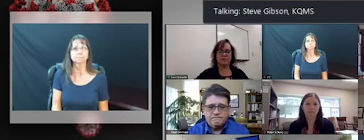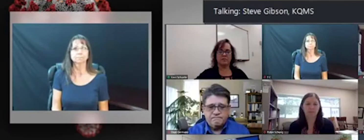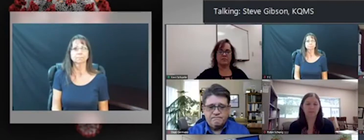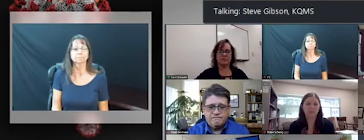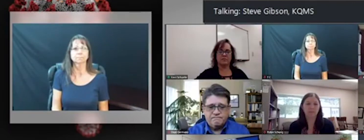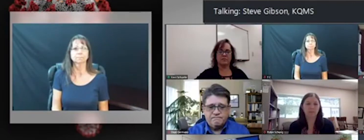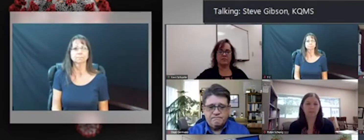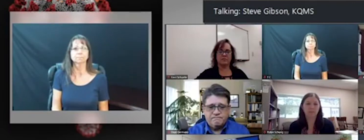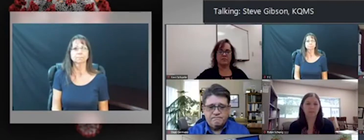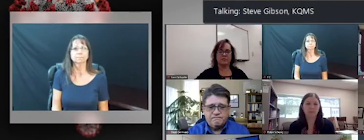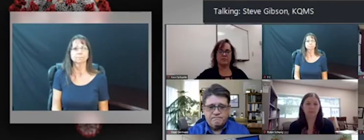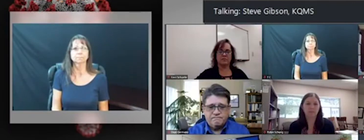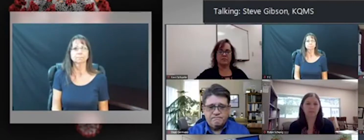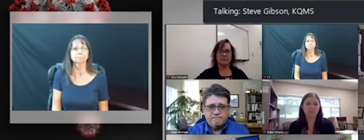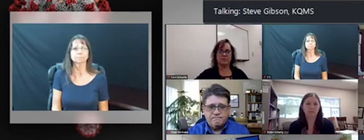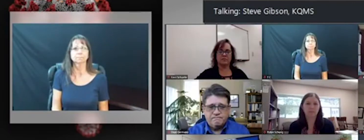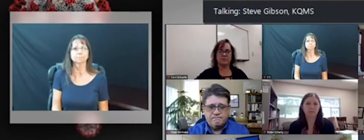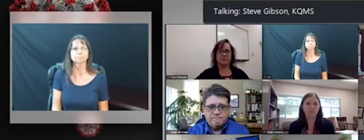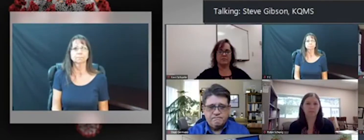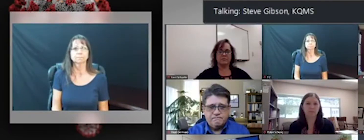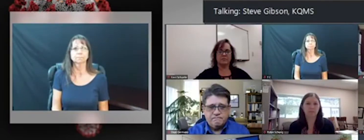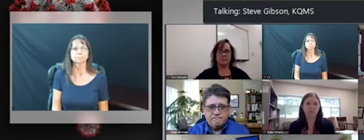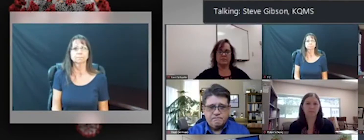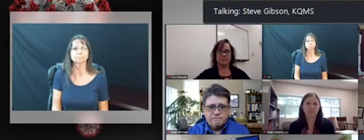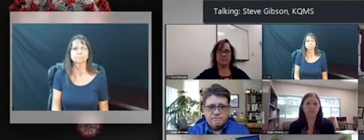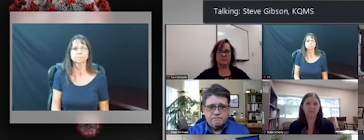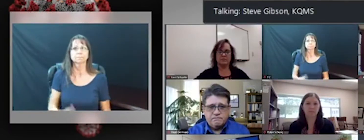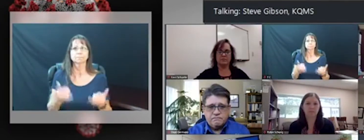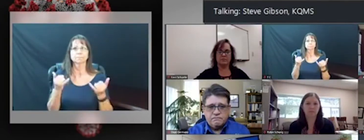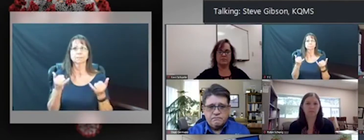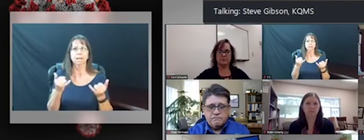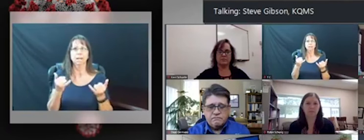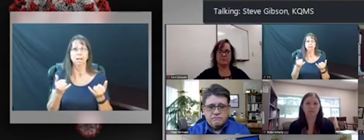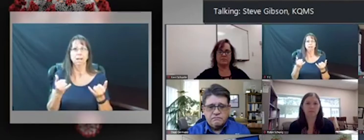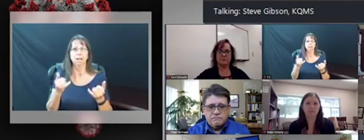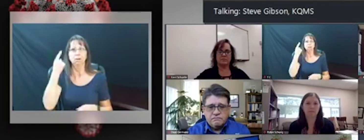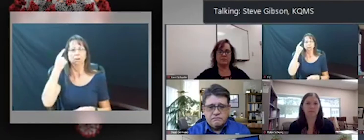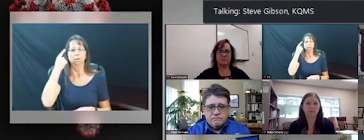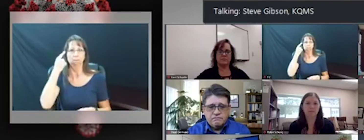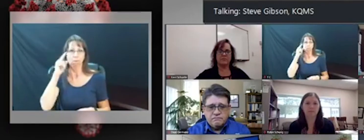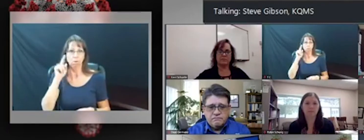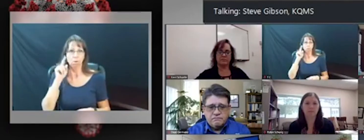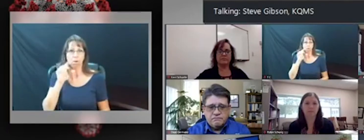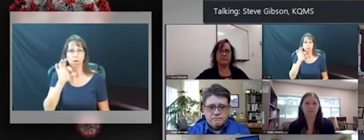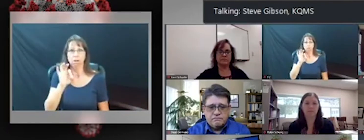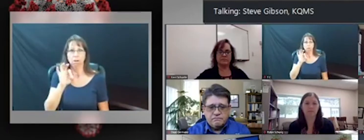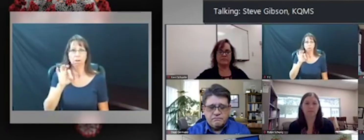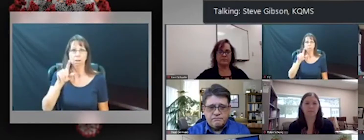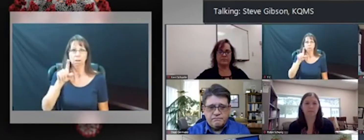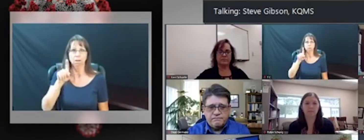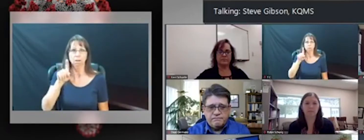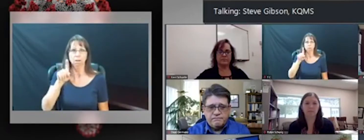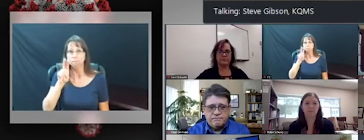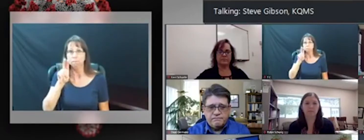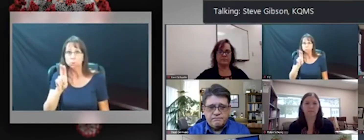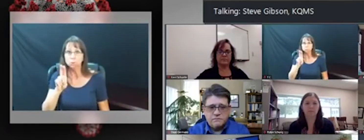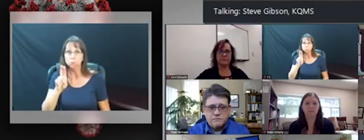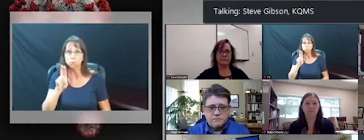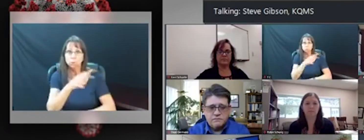For the flu vaccination clinic this Saturday, will there be any additional precautions in